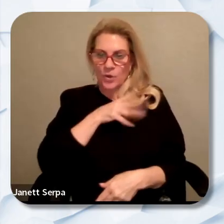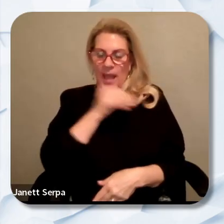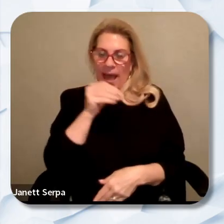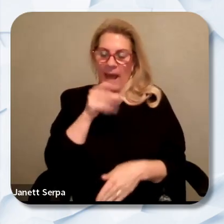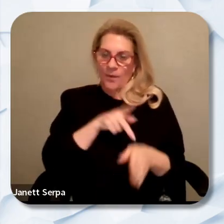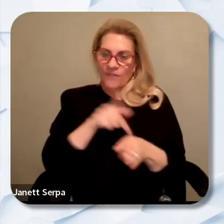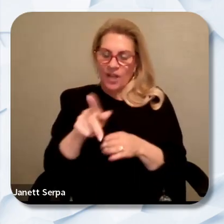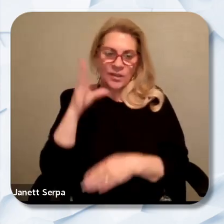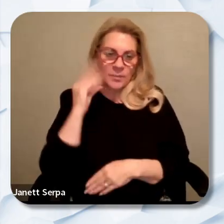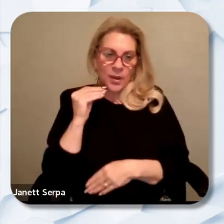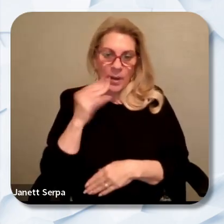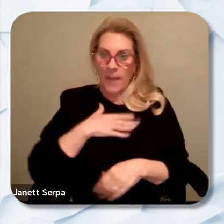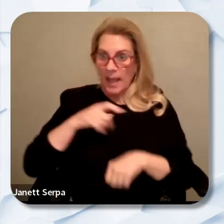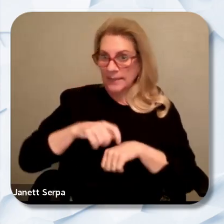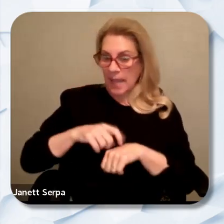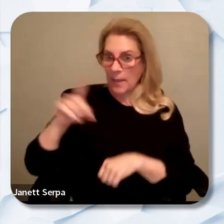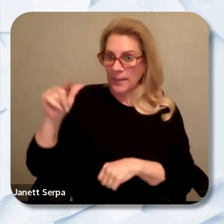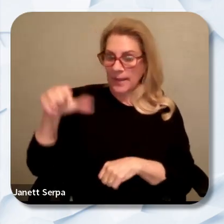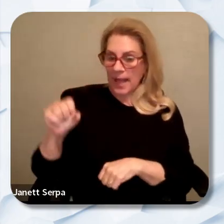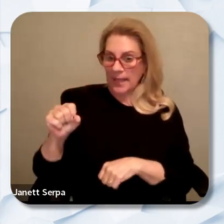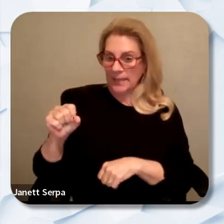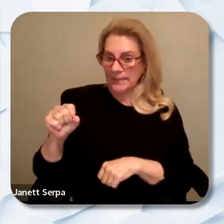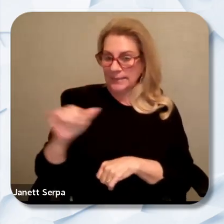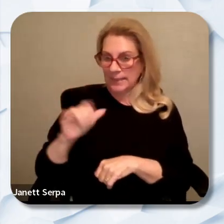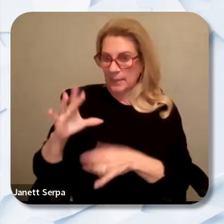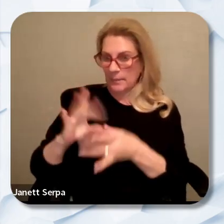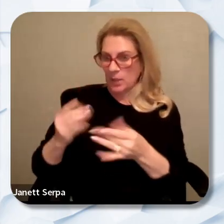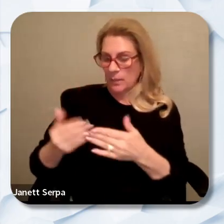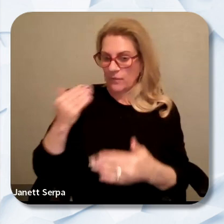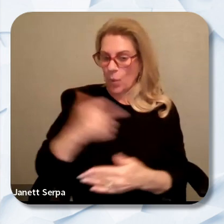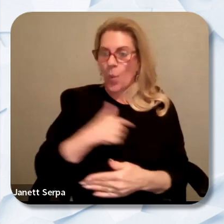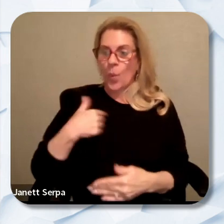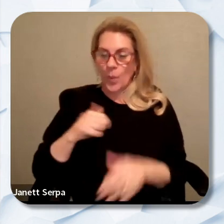time in the Dallas Independent School District as Monique mentioned earlier we were able as a